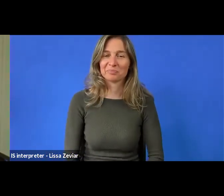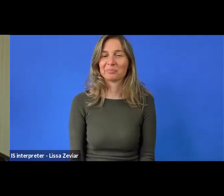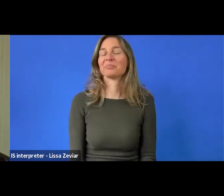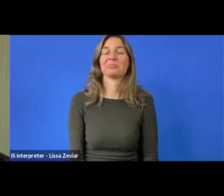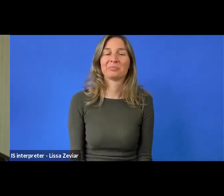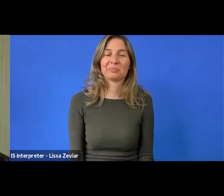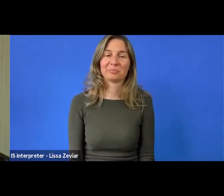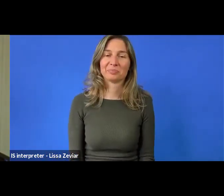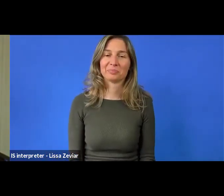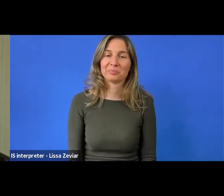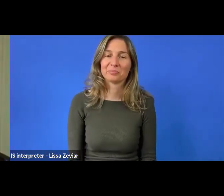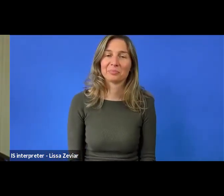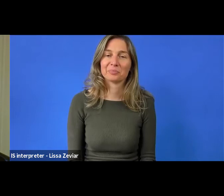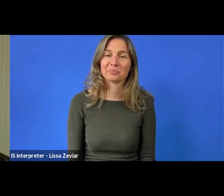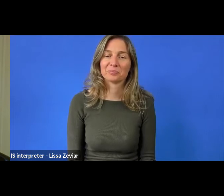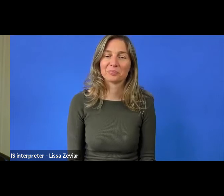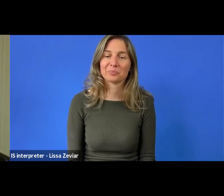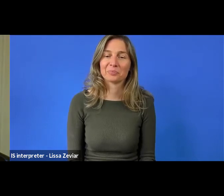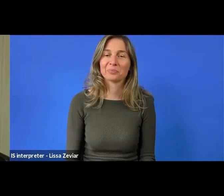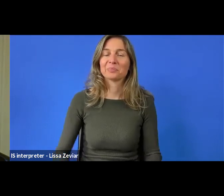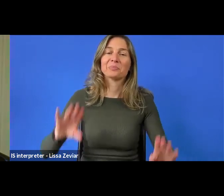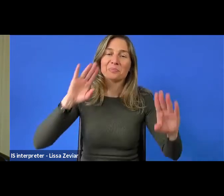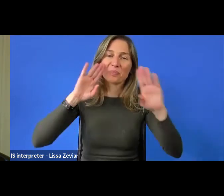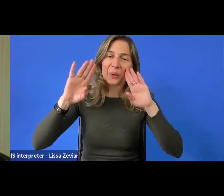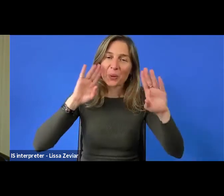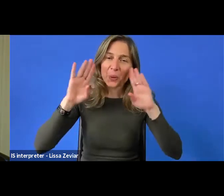Welcome you all to this webinar organised